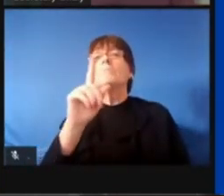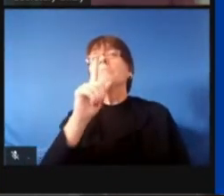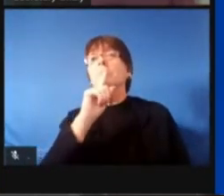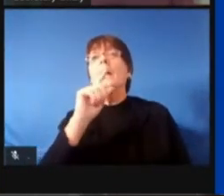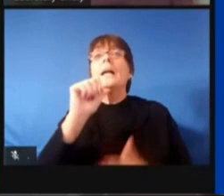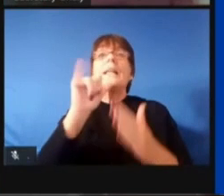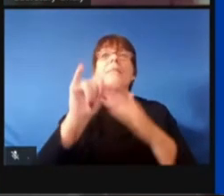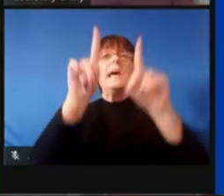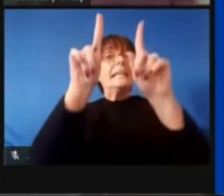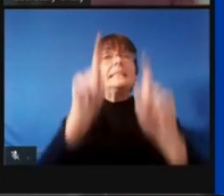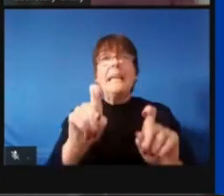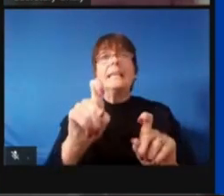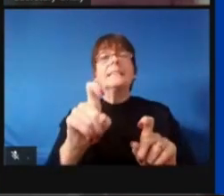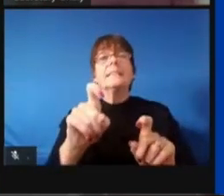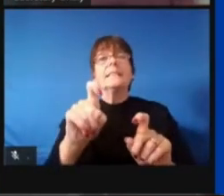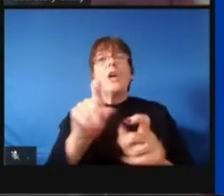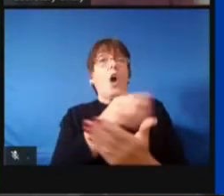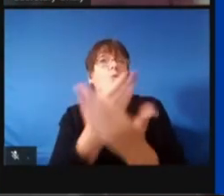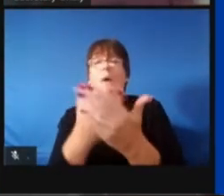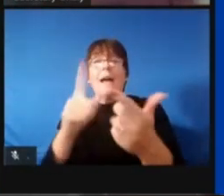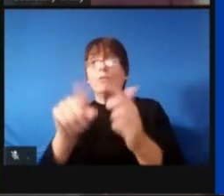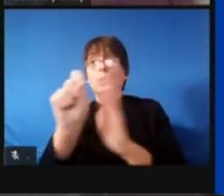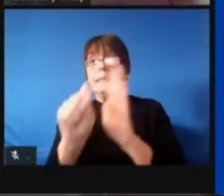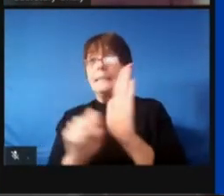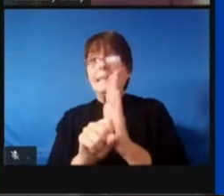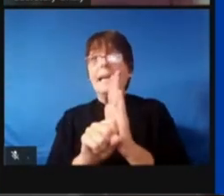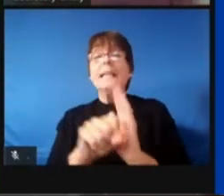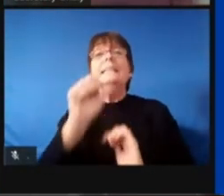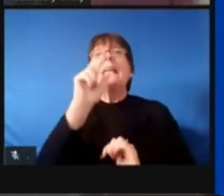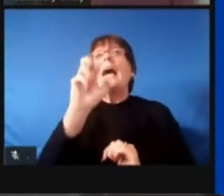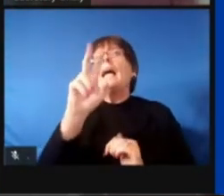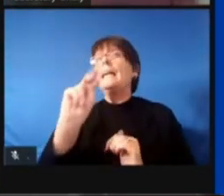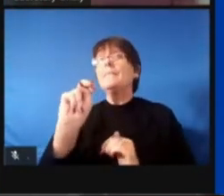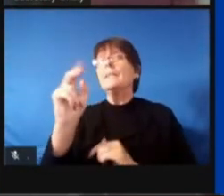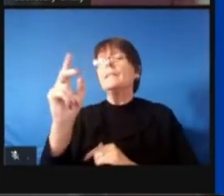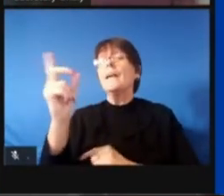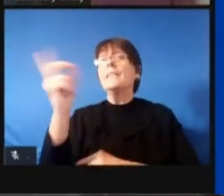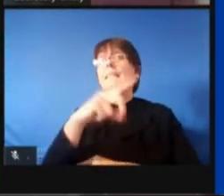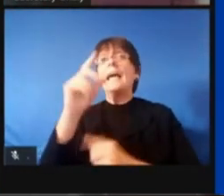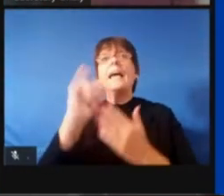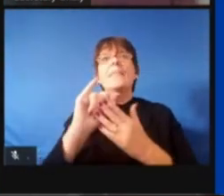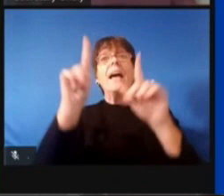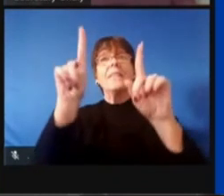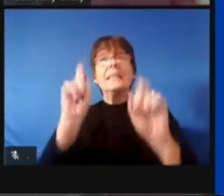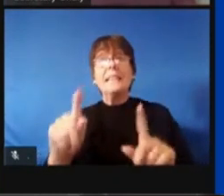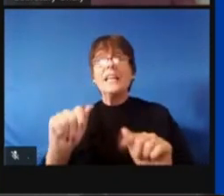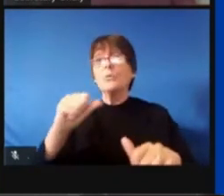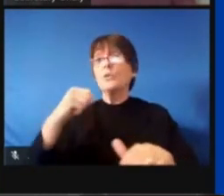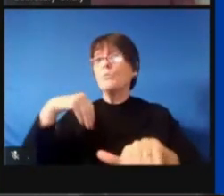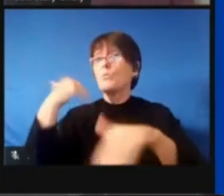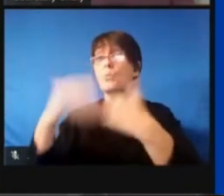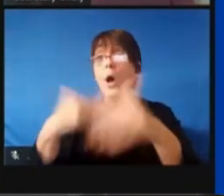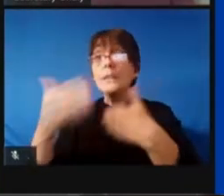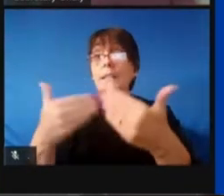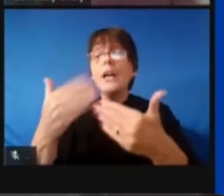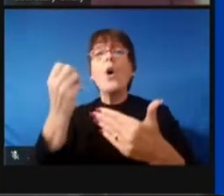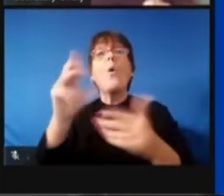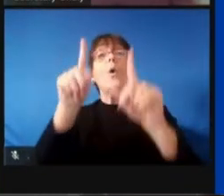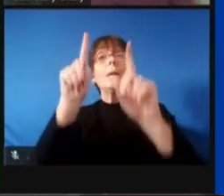SHOWS A CERTAIN NUMBER OF CASES THAT ARE ATTRIBUTED TO A SPECIFIC DAY. IT IS NOT THE DAY THE TEST RESULTS CAME INTO THE